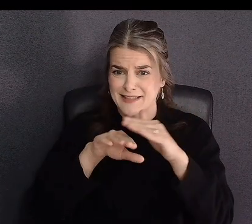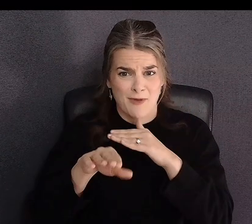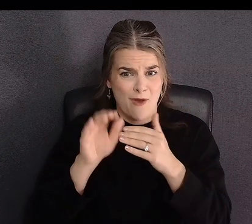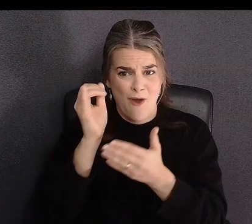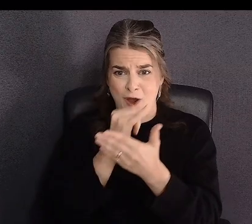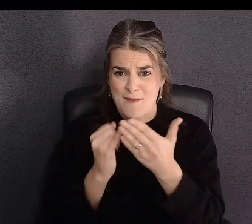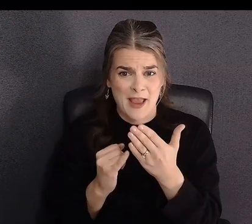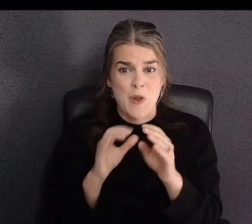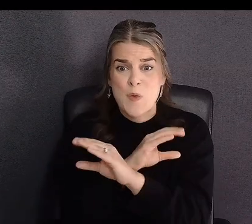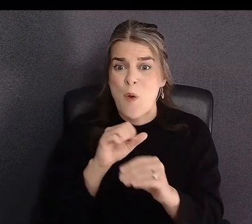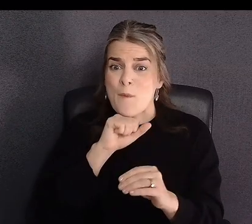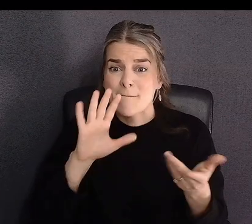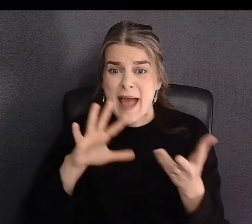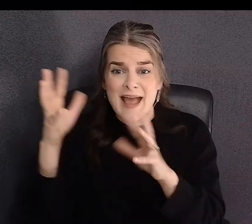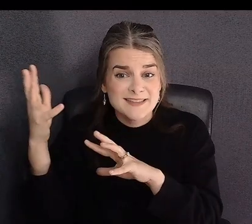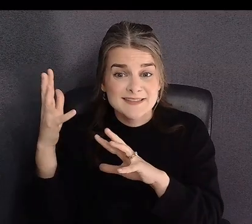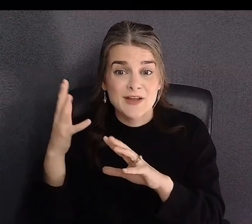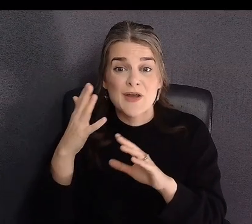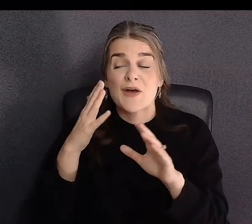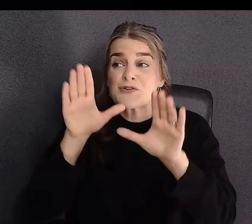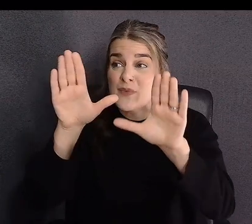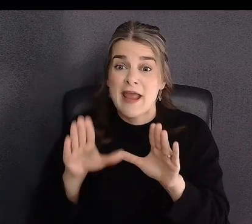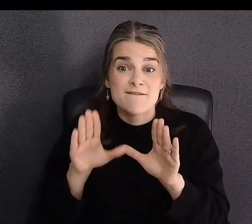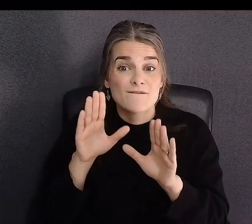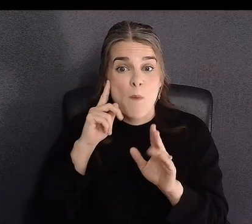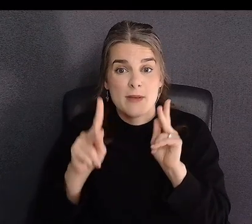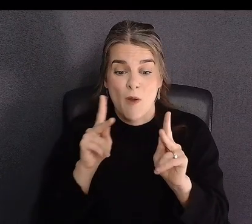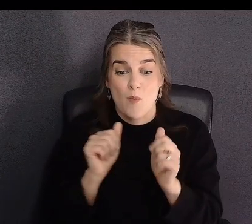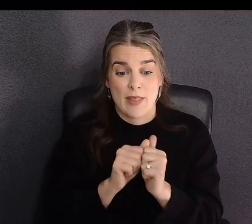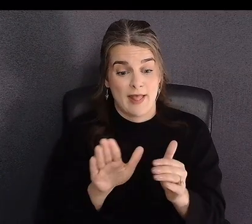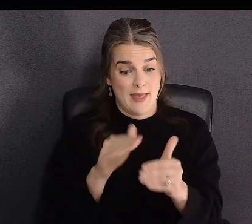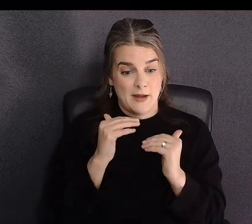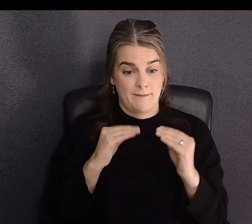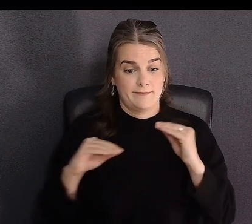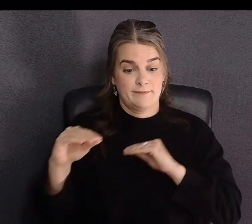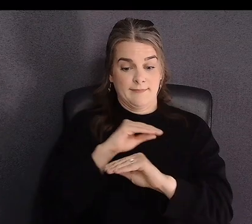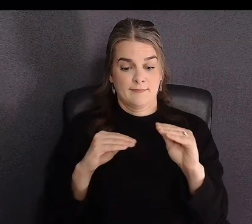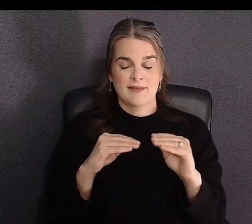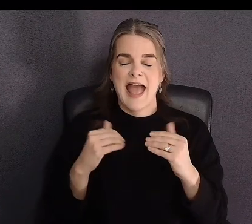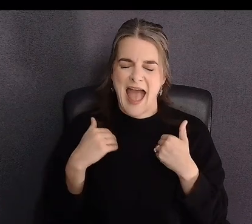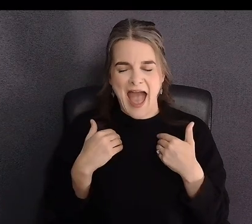It's great for people with limited range of motion, though there is a bit of a learning curve.